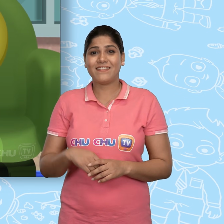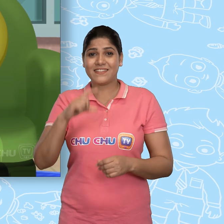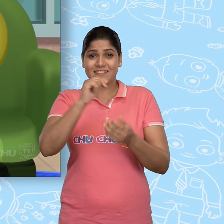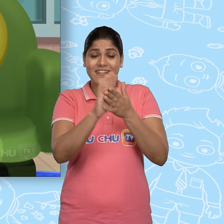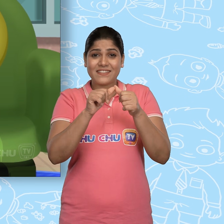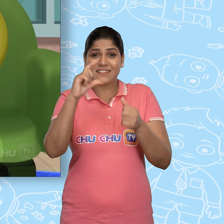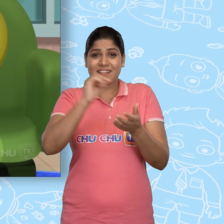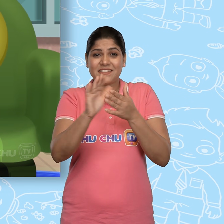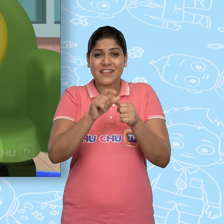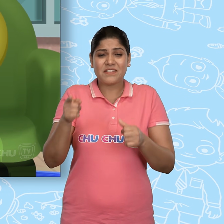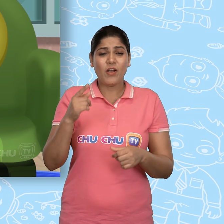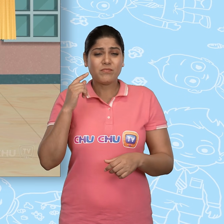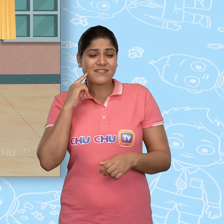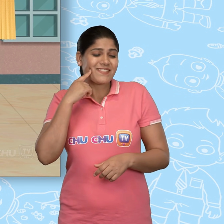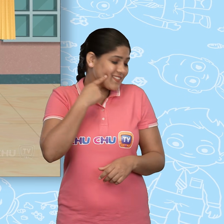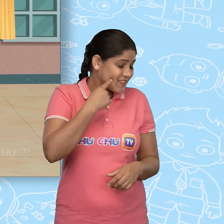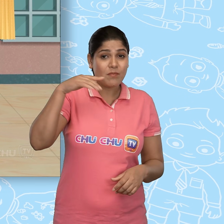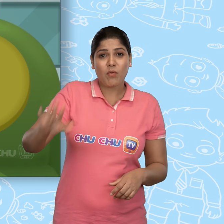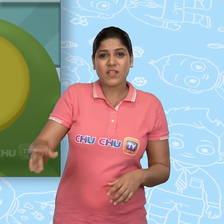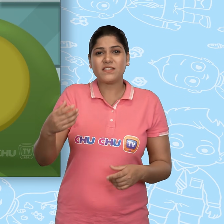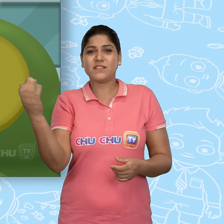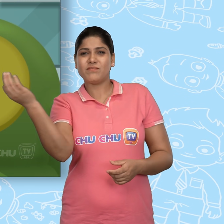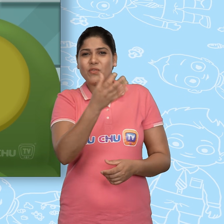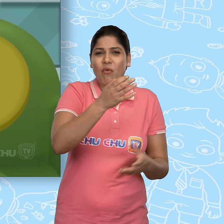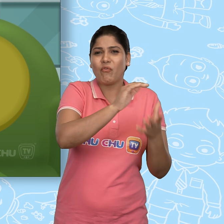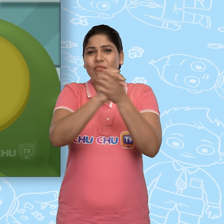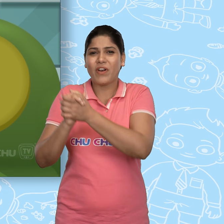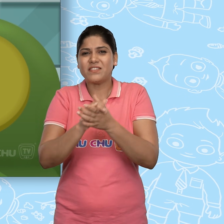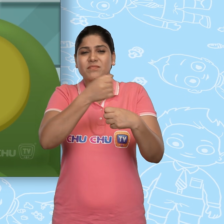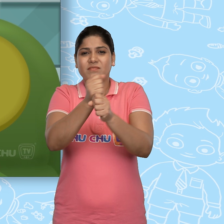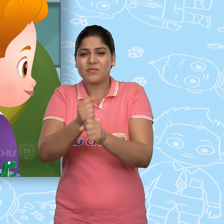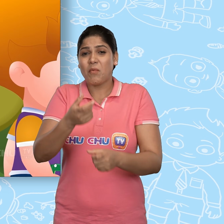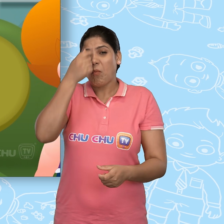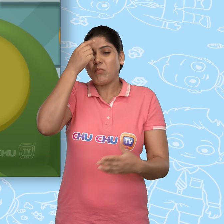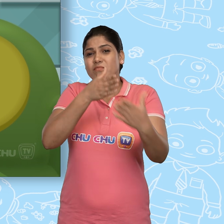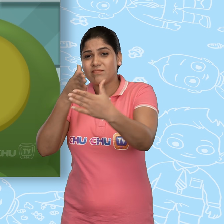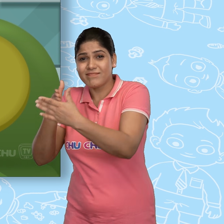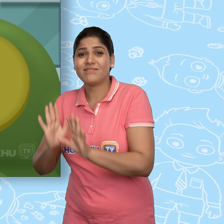ChaCha was a shy boy. Who had a hard time making new friends.